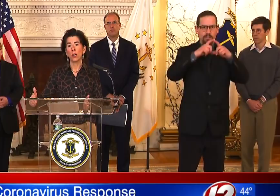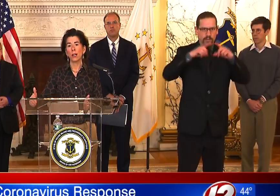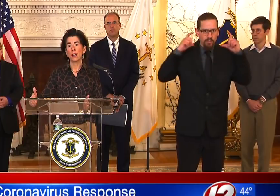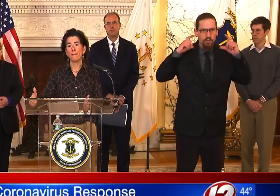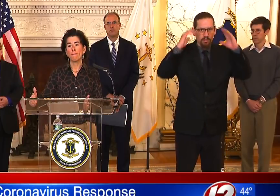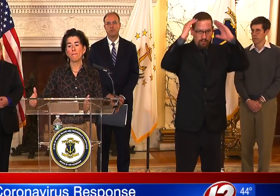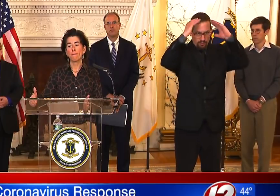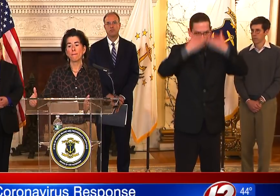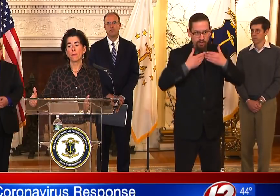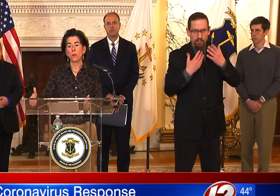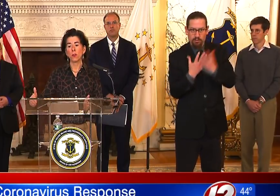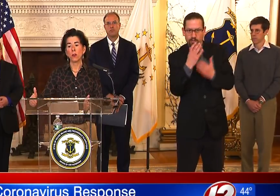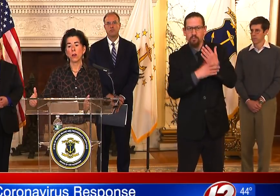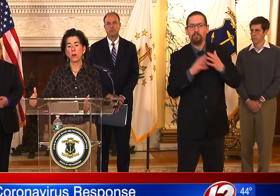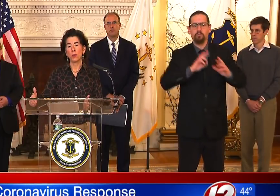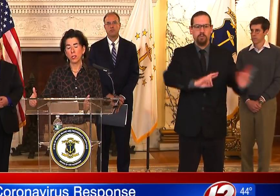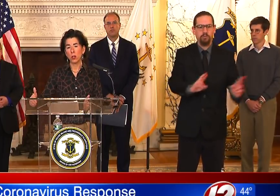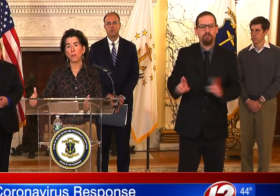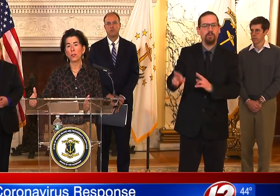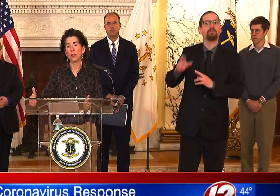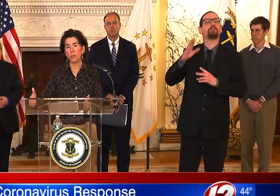TODAY, WE ARE NOT THERE YET.